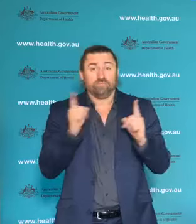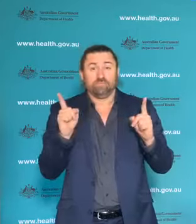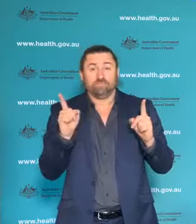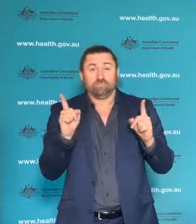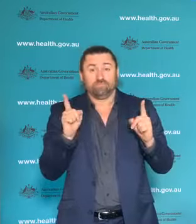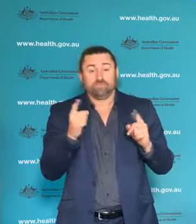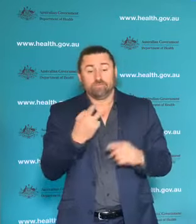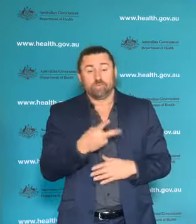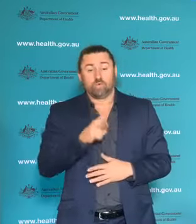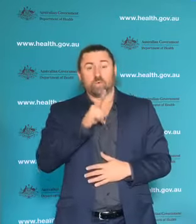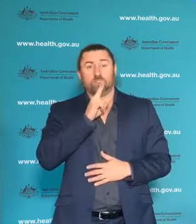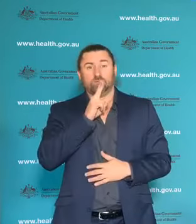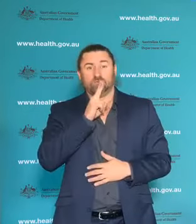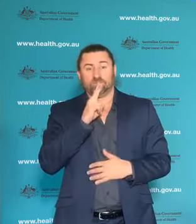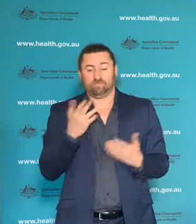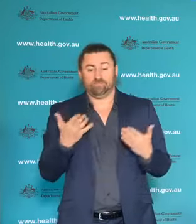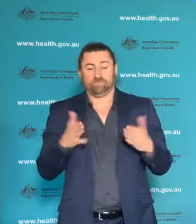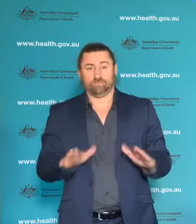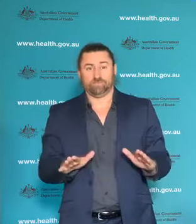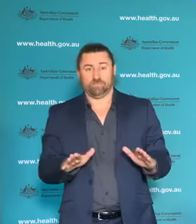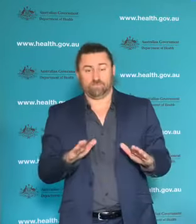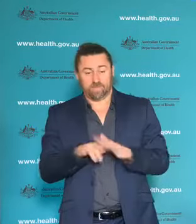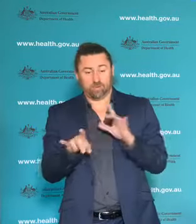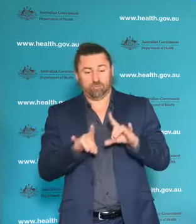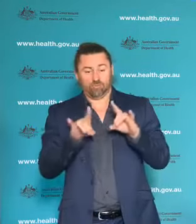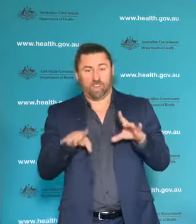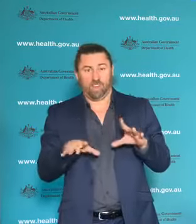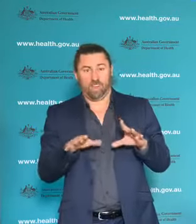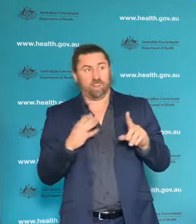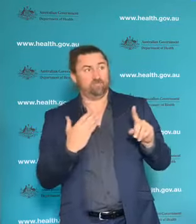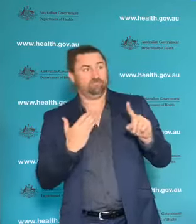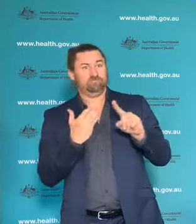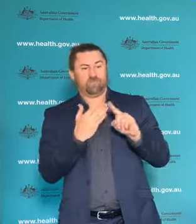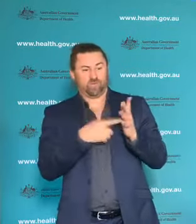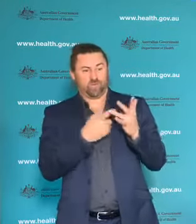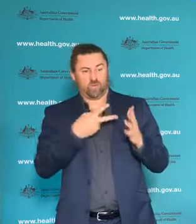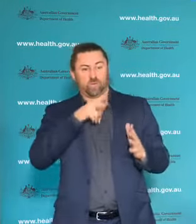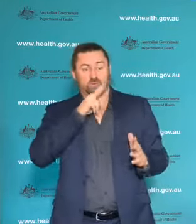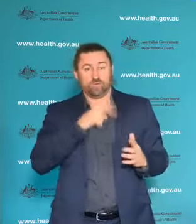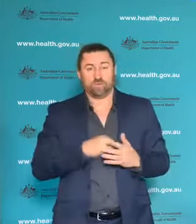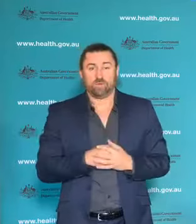200 deaths reported in Australia, with four new deaths reported in the